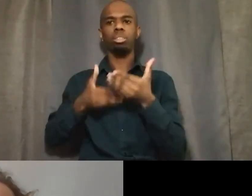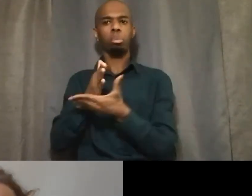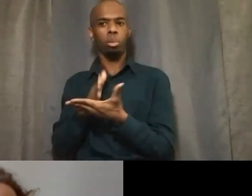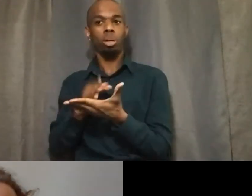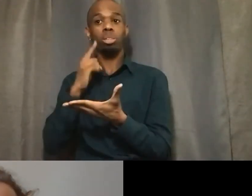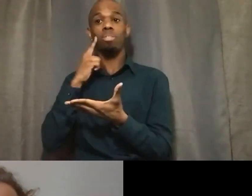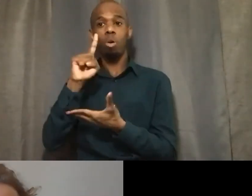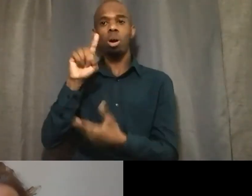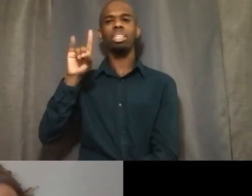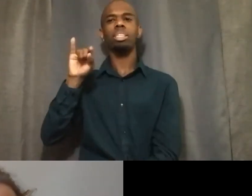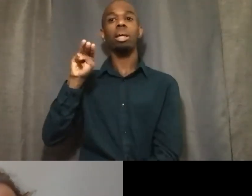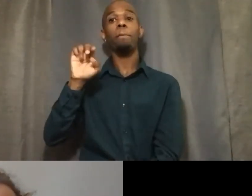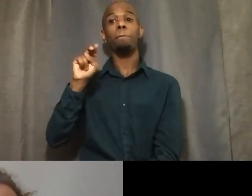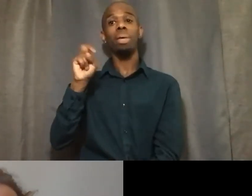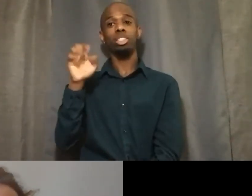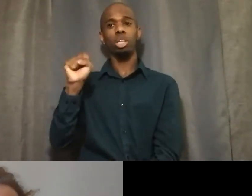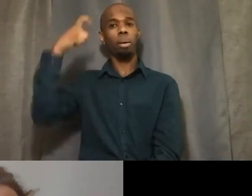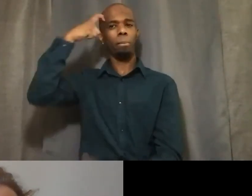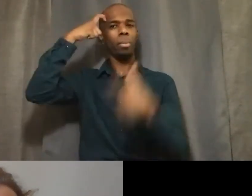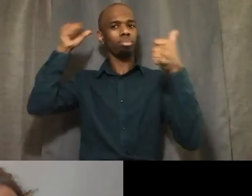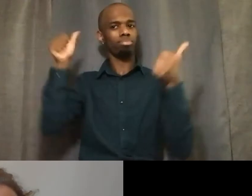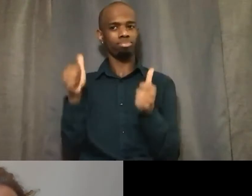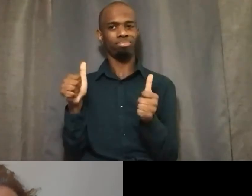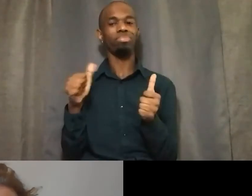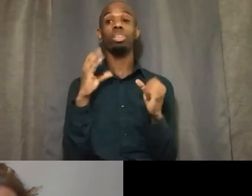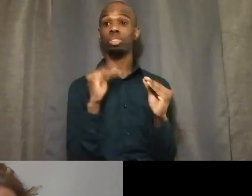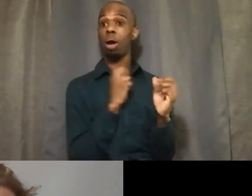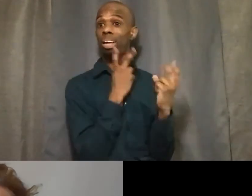And I got to be in her presence when she died.